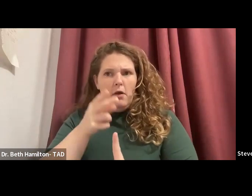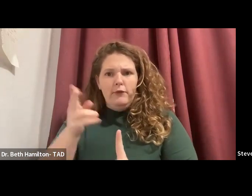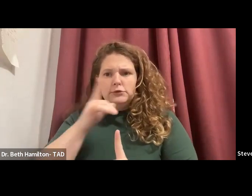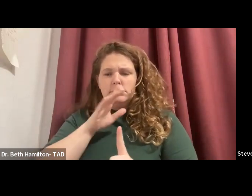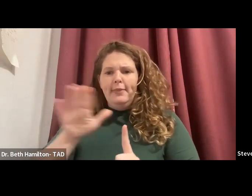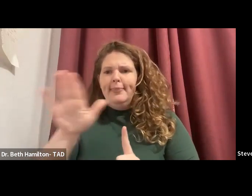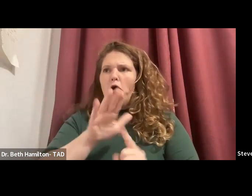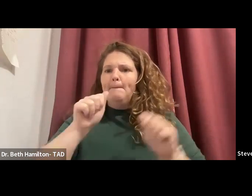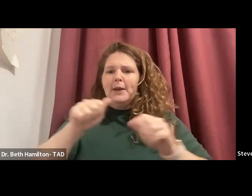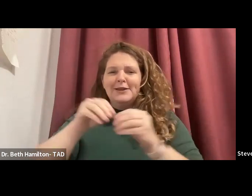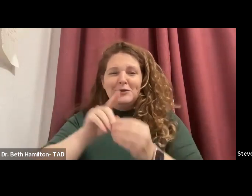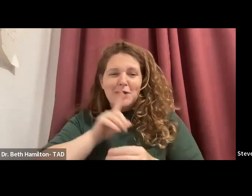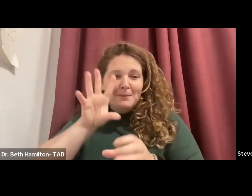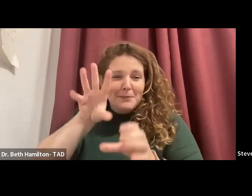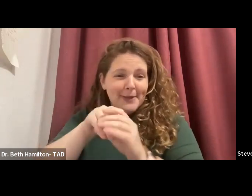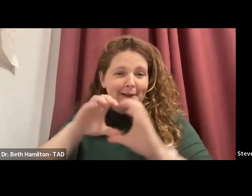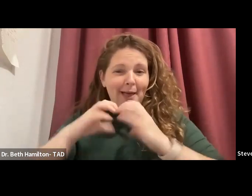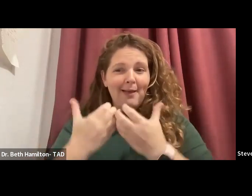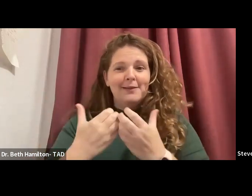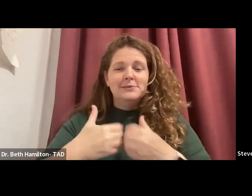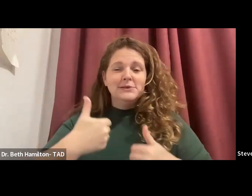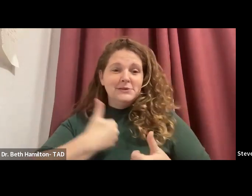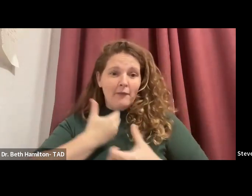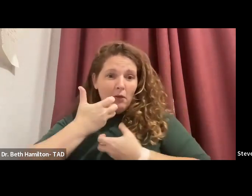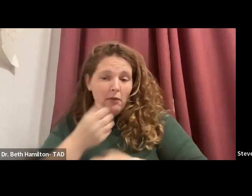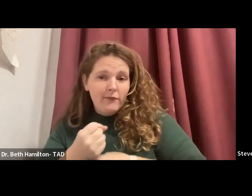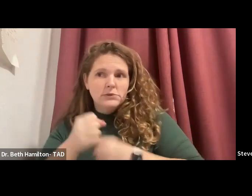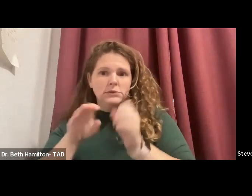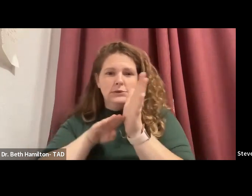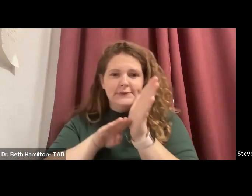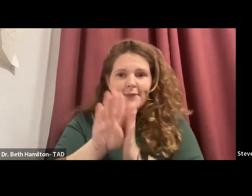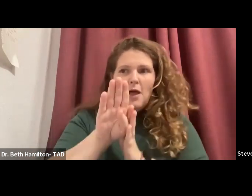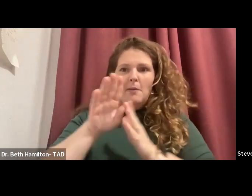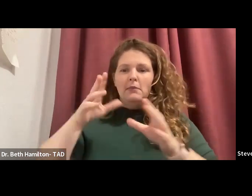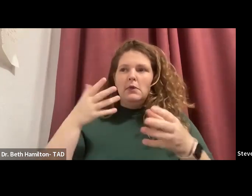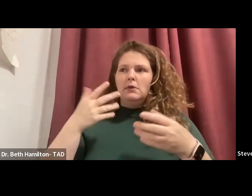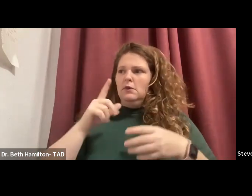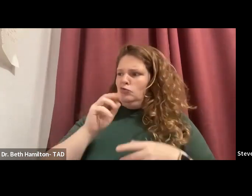up an interpreter education, educational